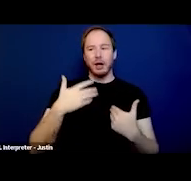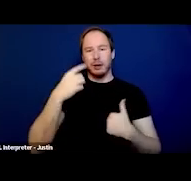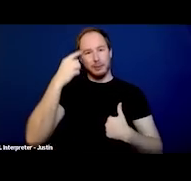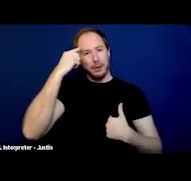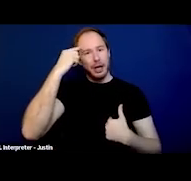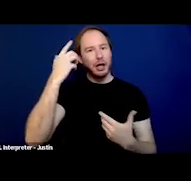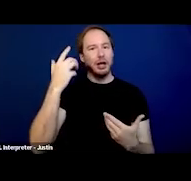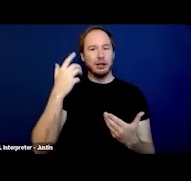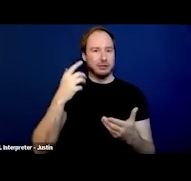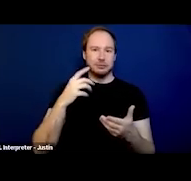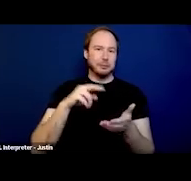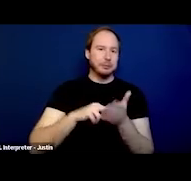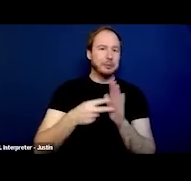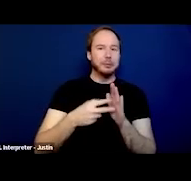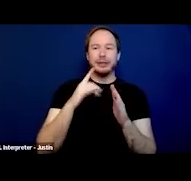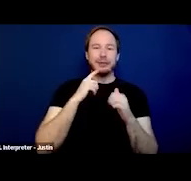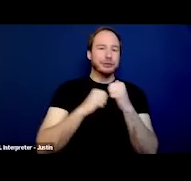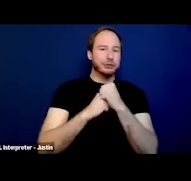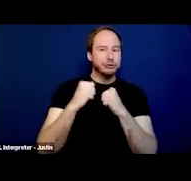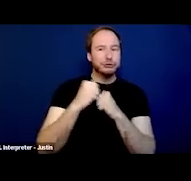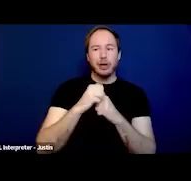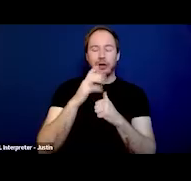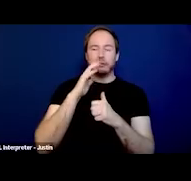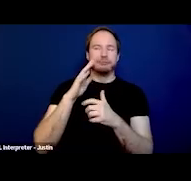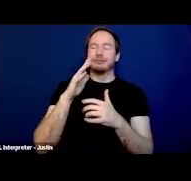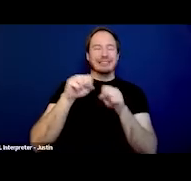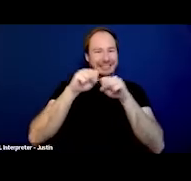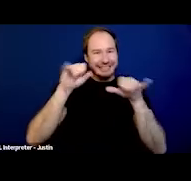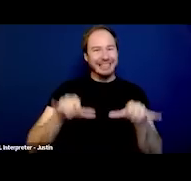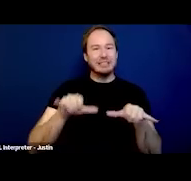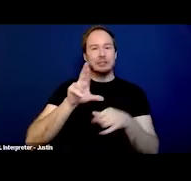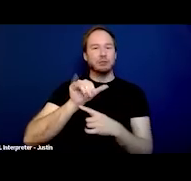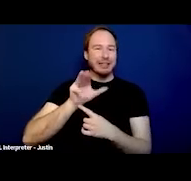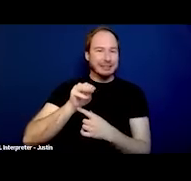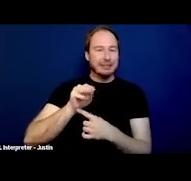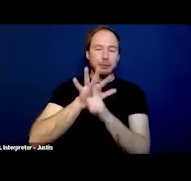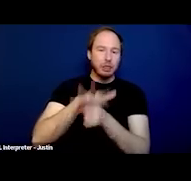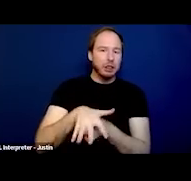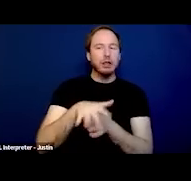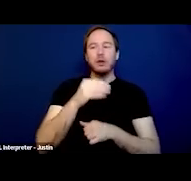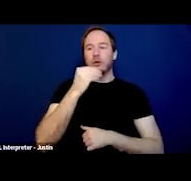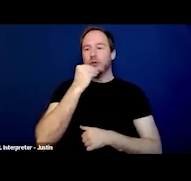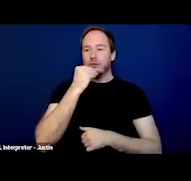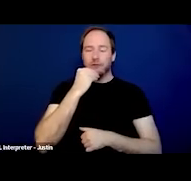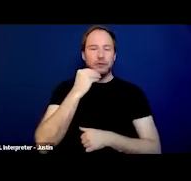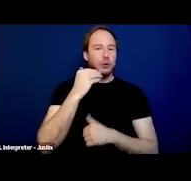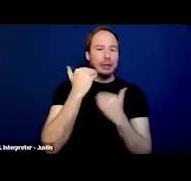These can include things like structural racism, poverty, food insecurity, incarceration, migration,